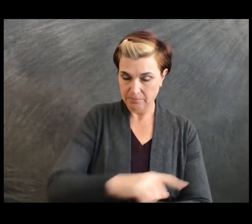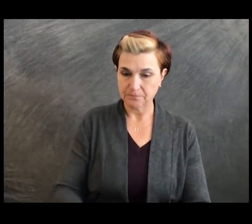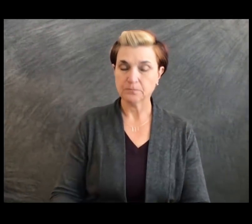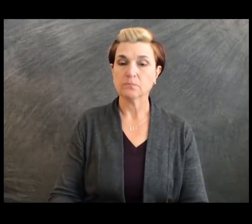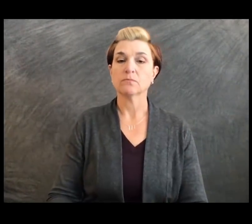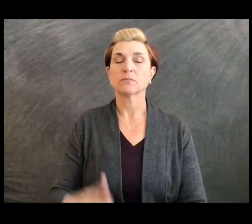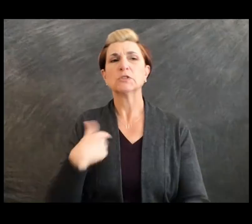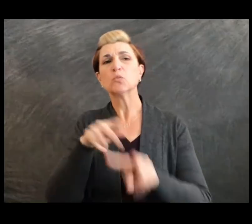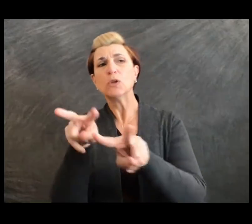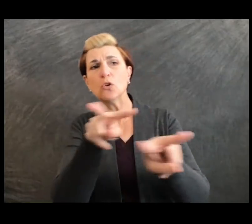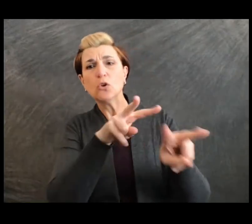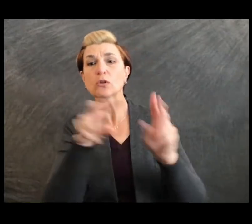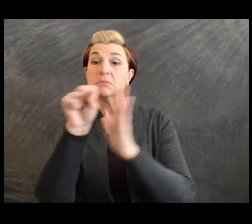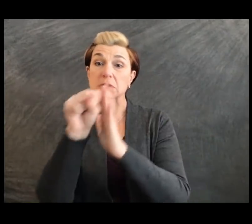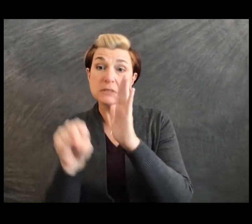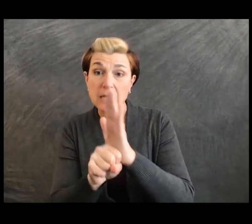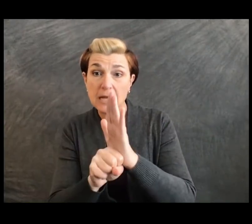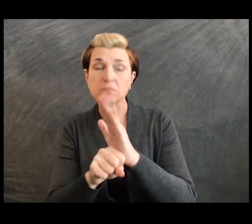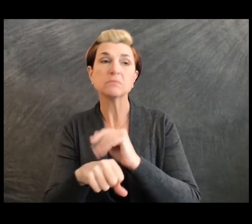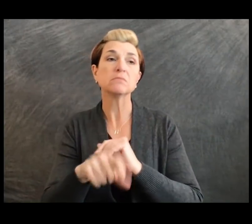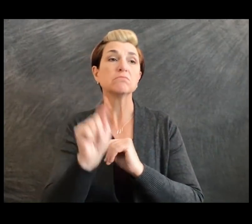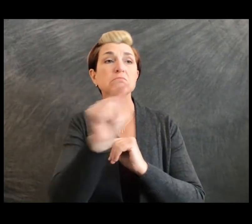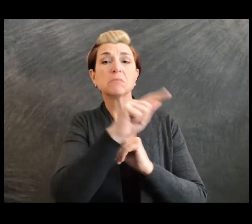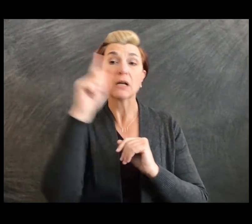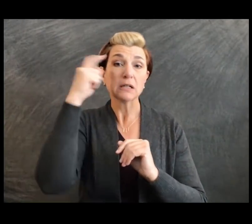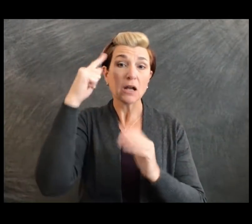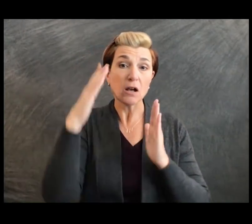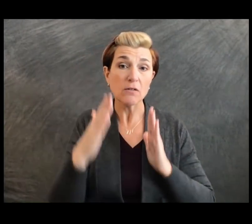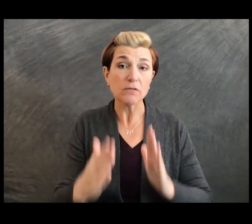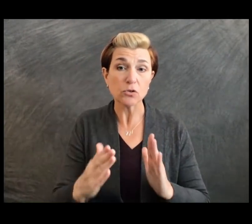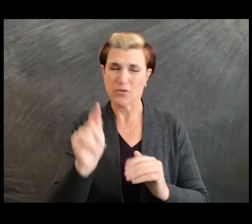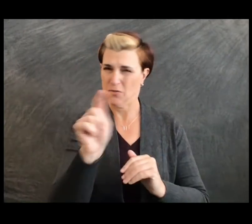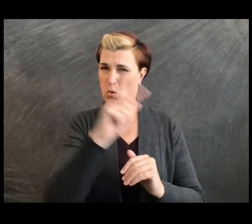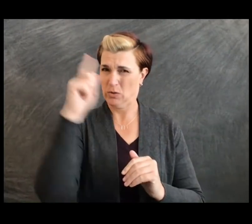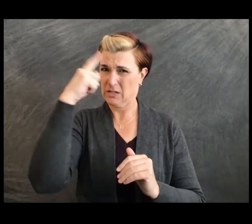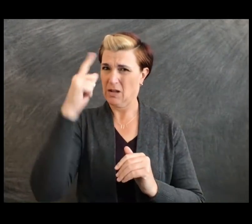states where we have significant outbreak have taken we encourage every